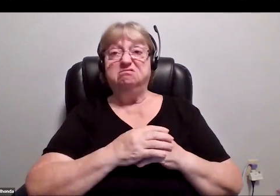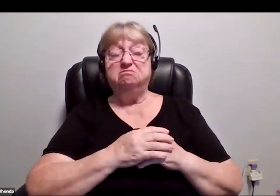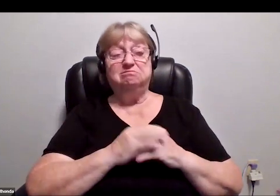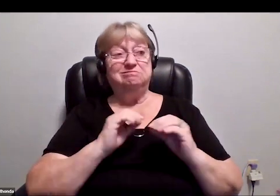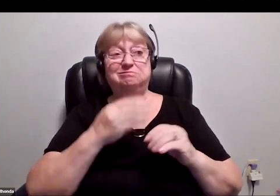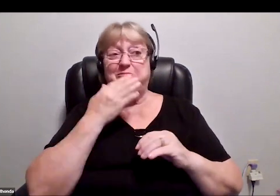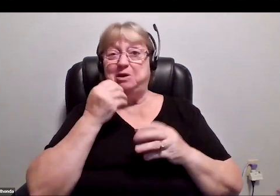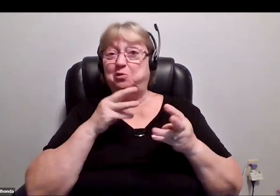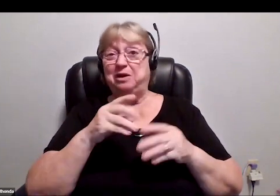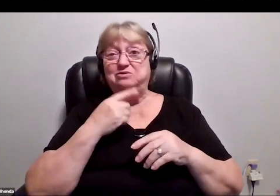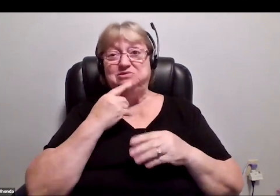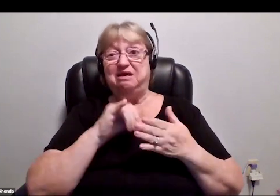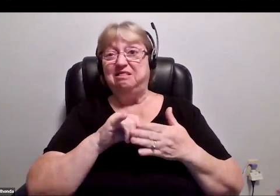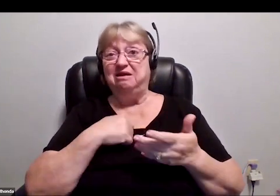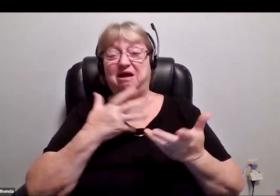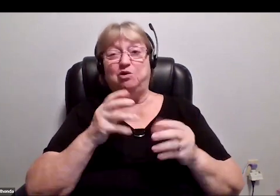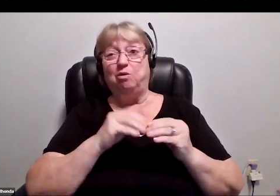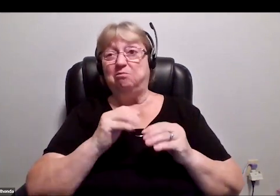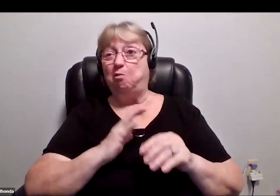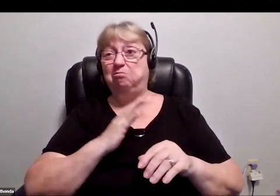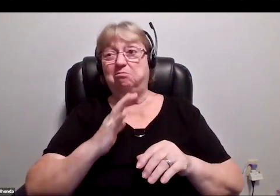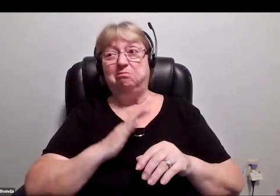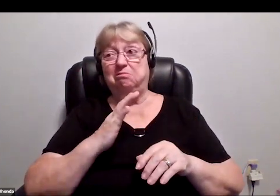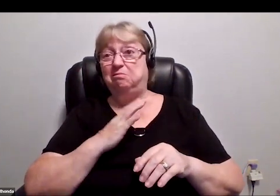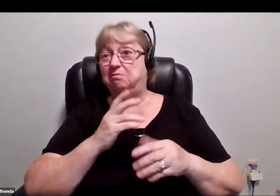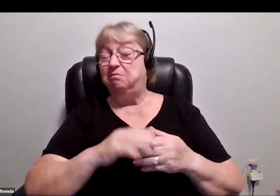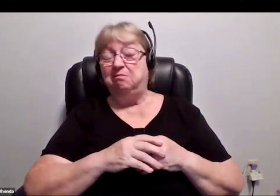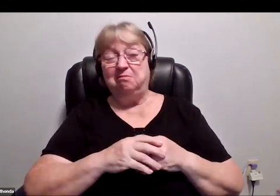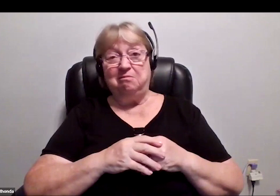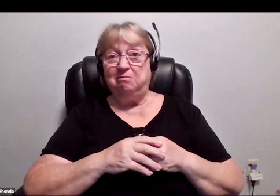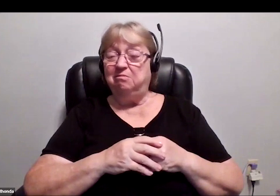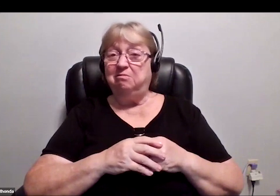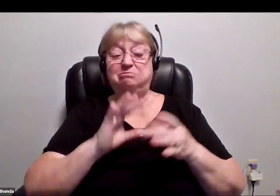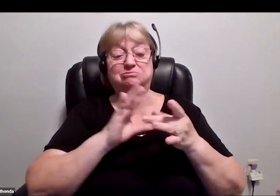I don't think I want to be more polite on this topic. Stories about disability, especially when told